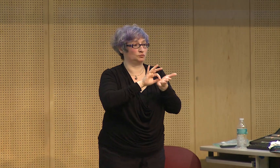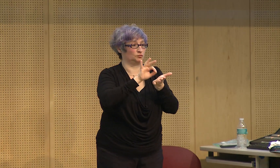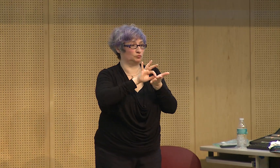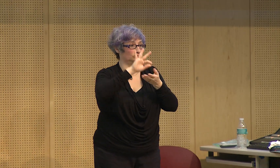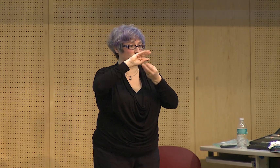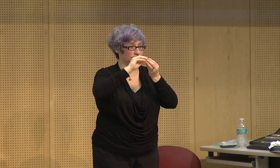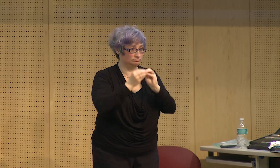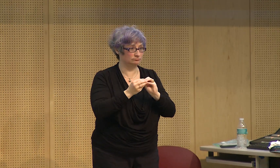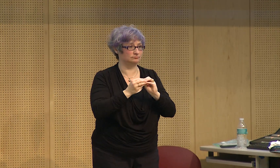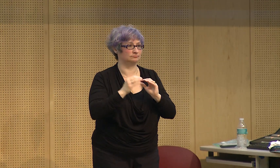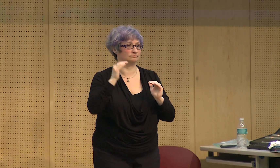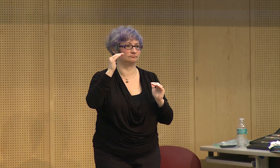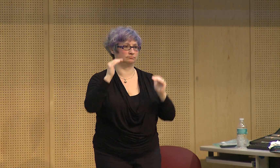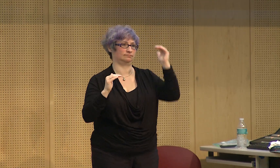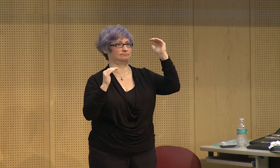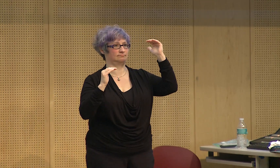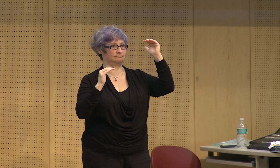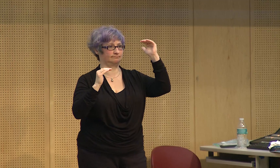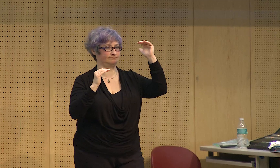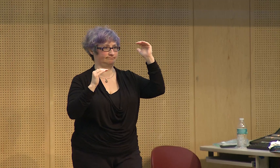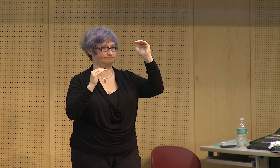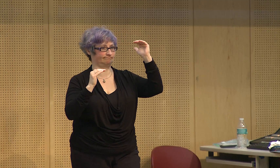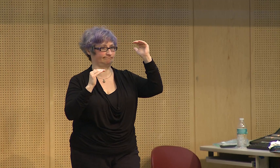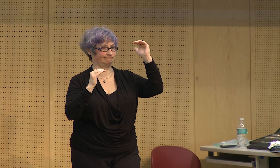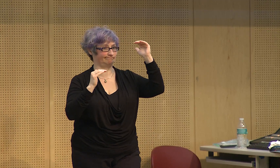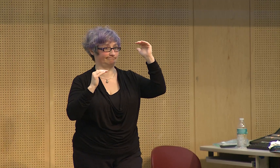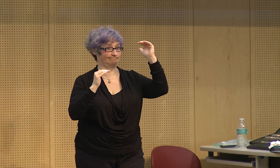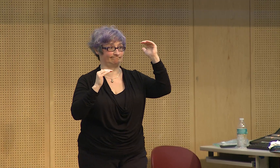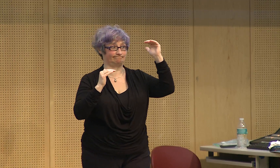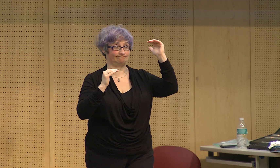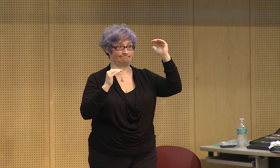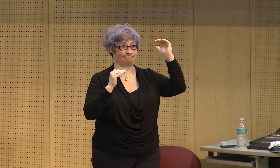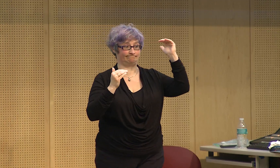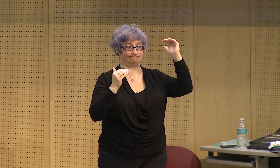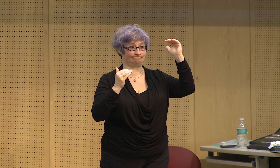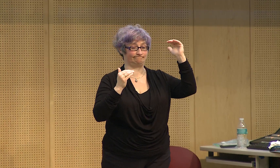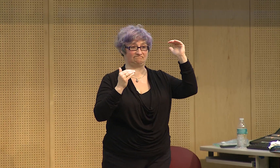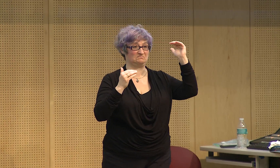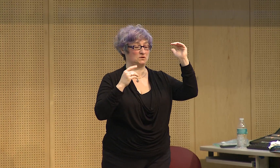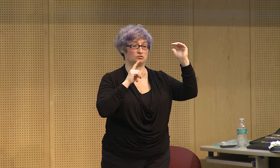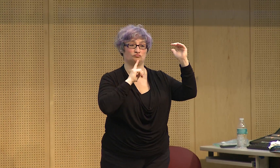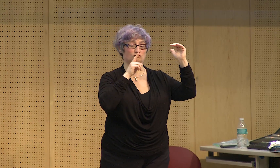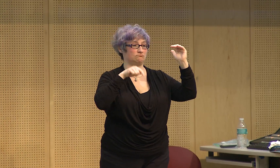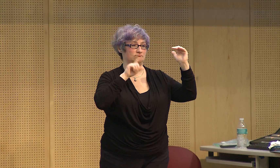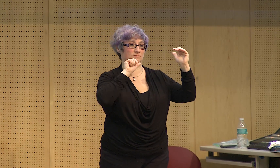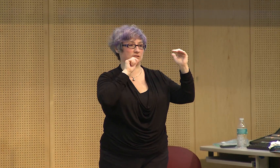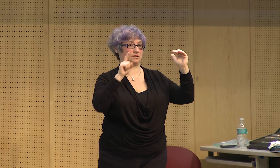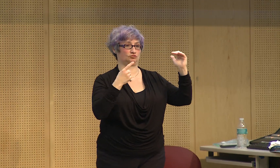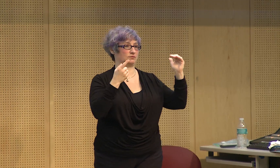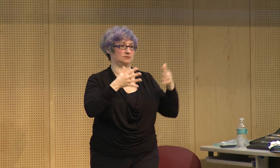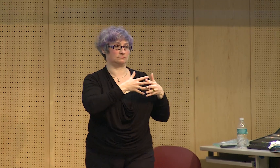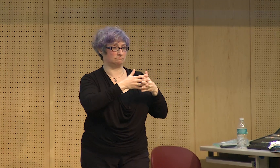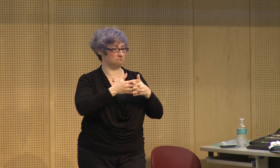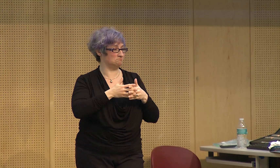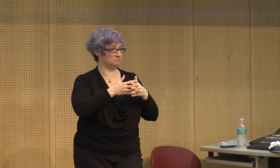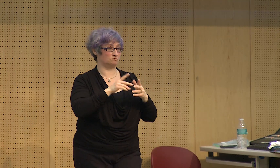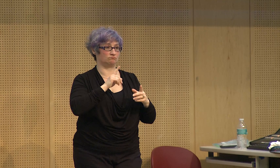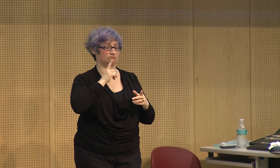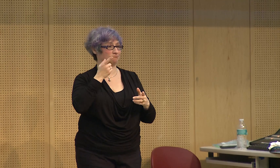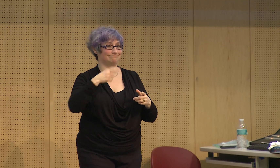When given standardized math tests, Deaf students' scores are quite a lower number